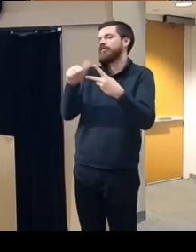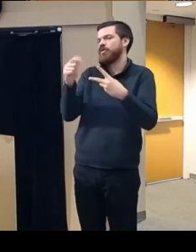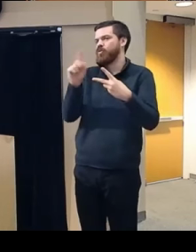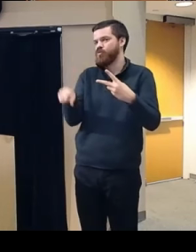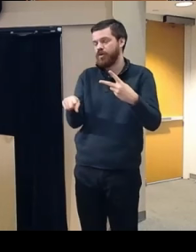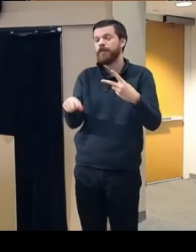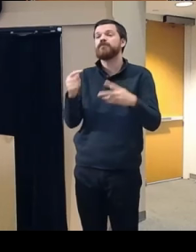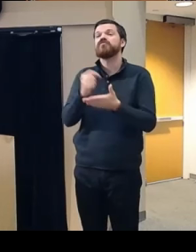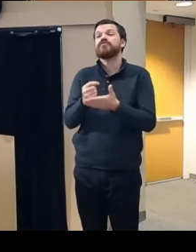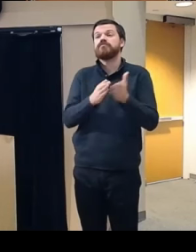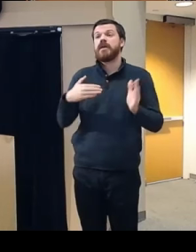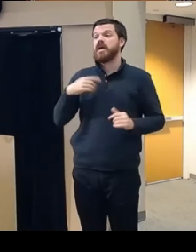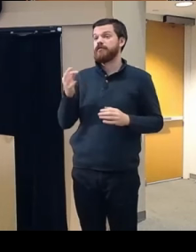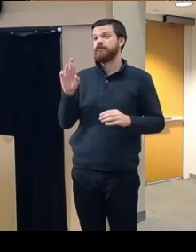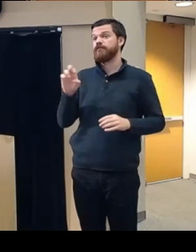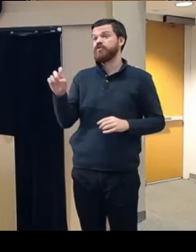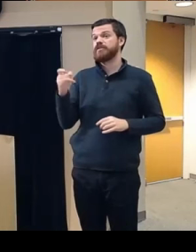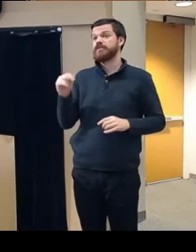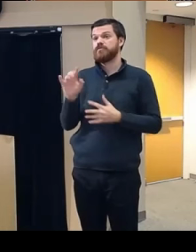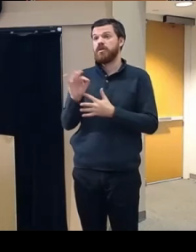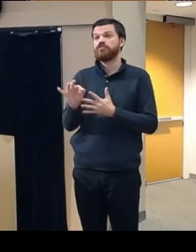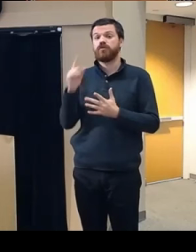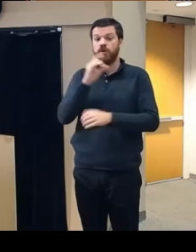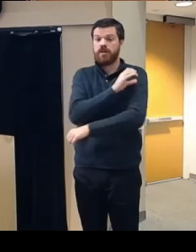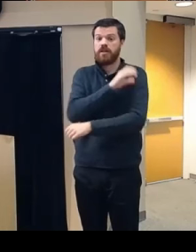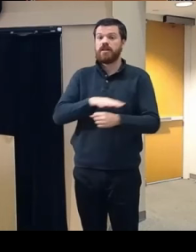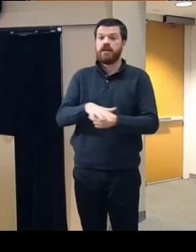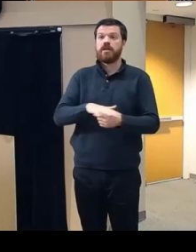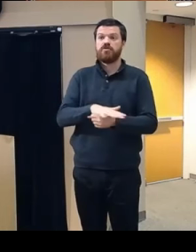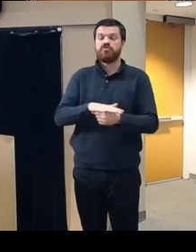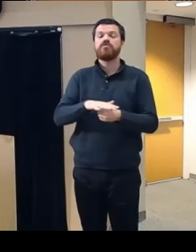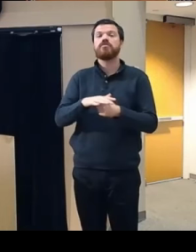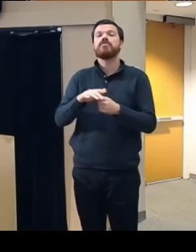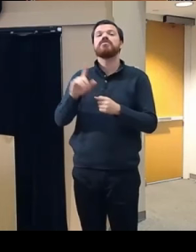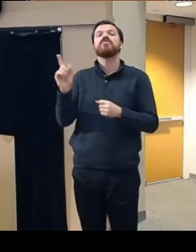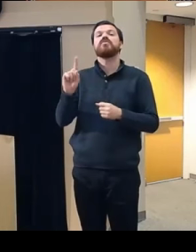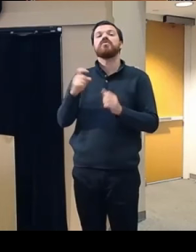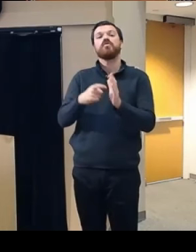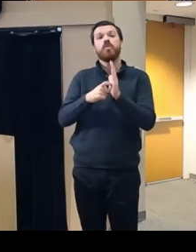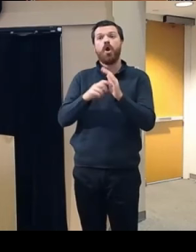be free text options for clinical areas that are uh required to use patient words and quotes